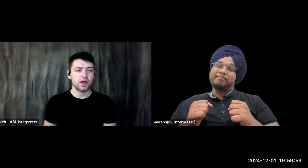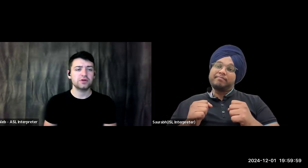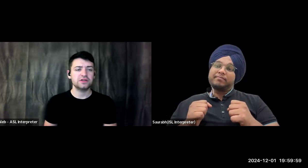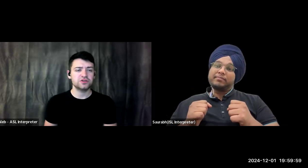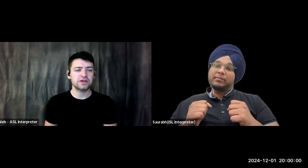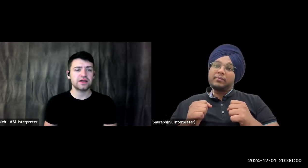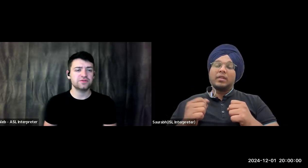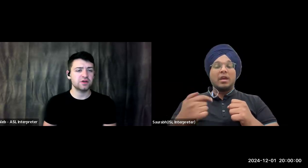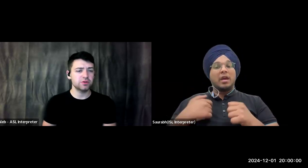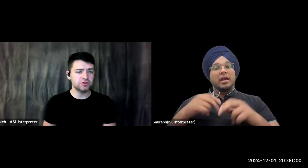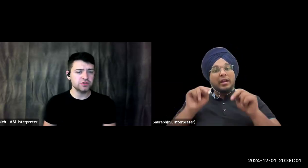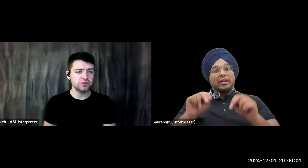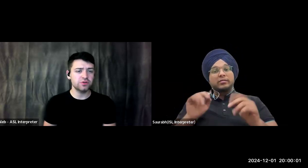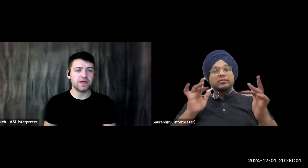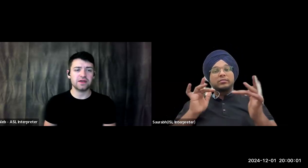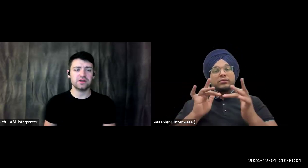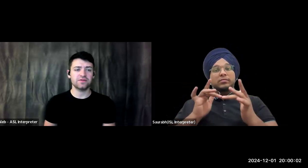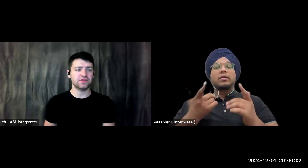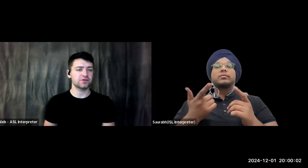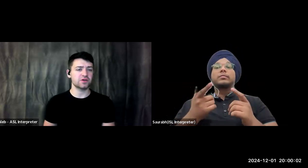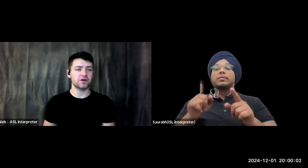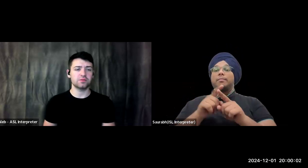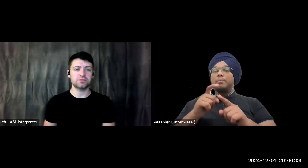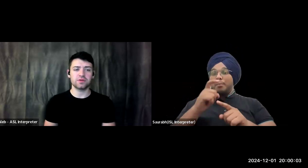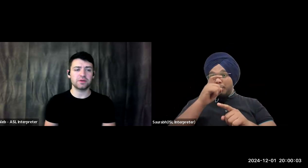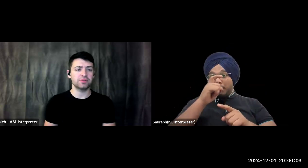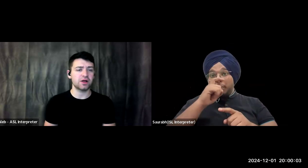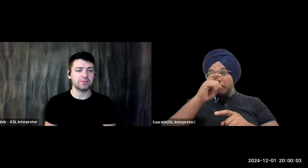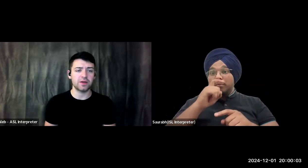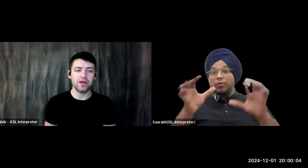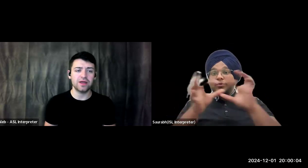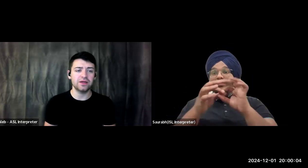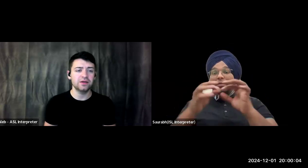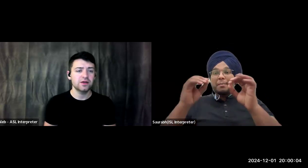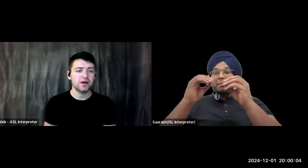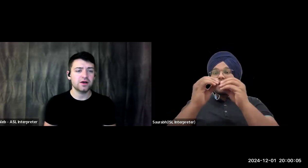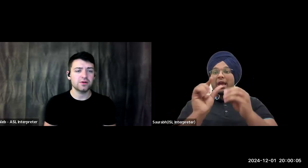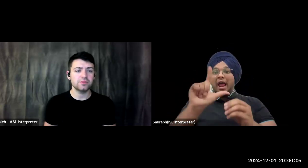I would need to connect via Bluetooth and if there's something blocking my way